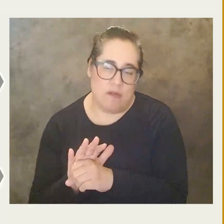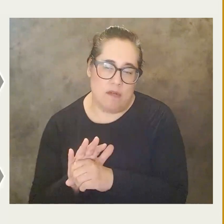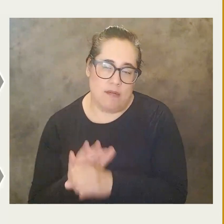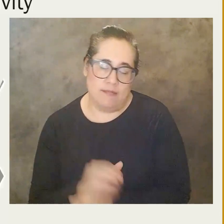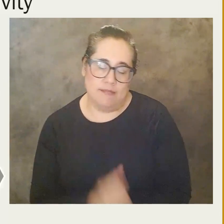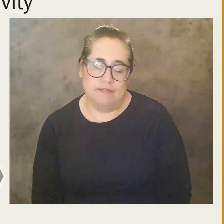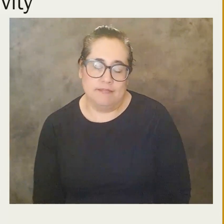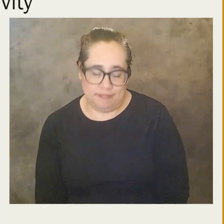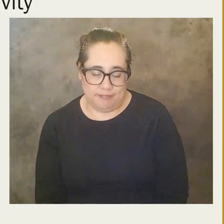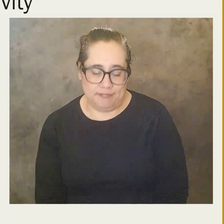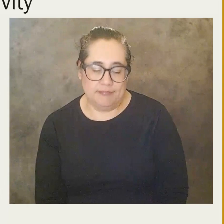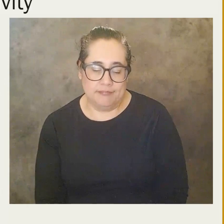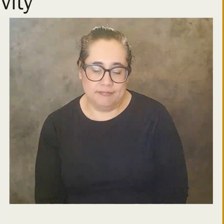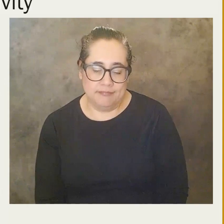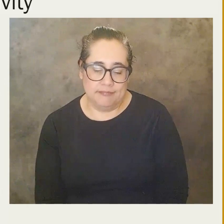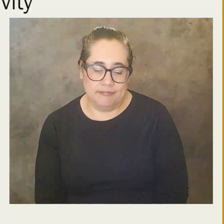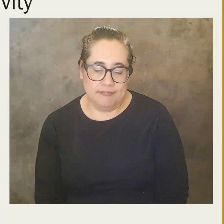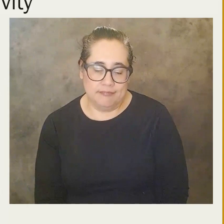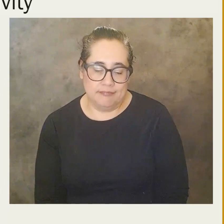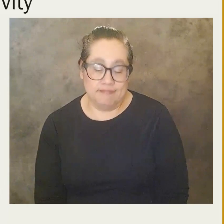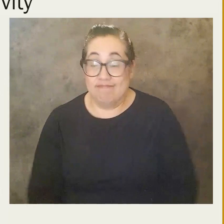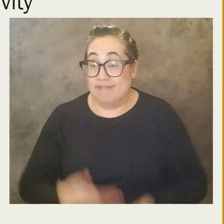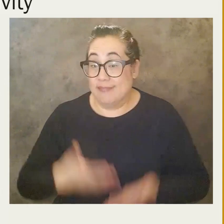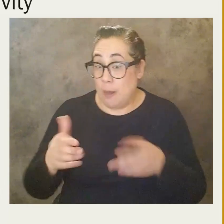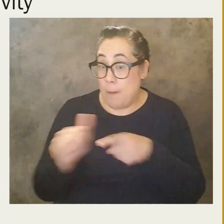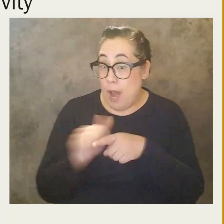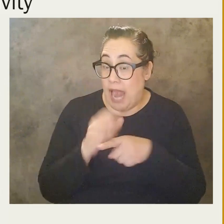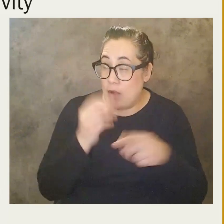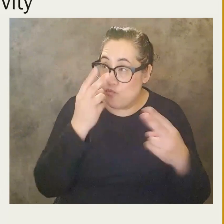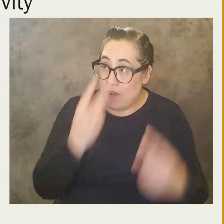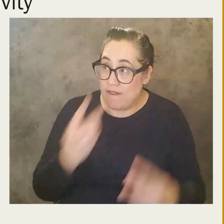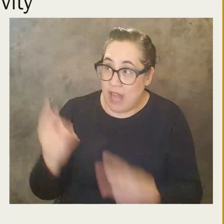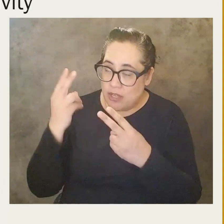completely practice and reflection activity.